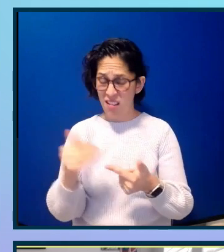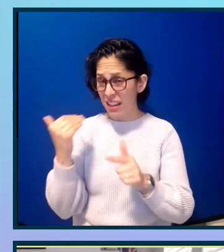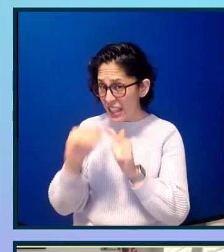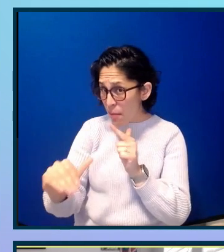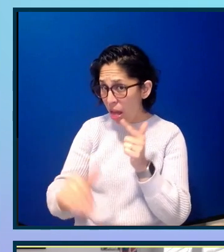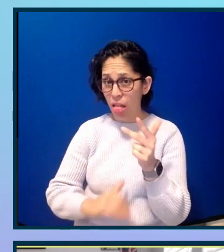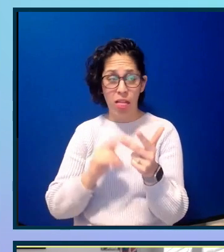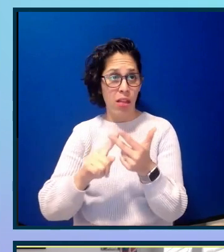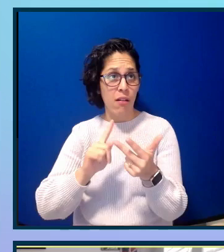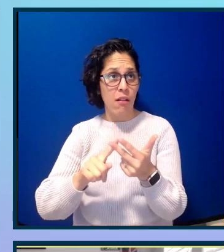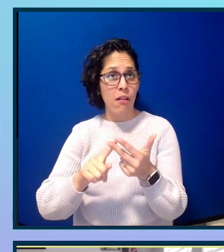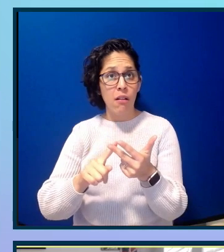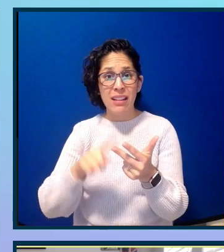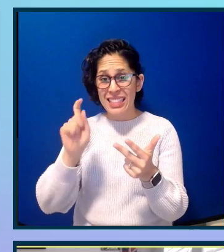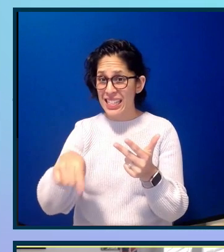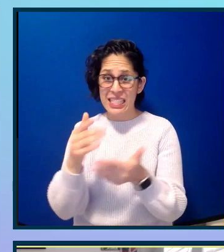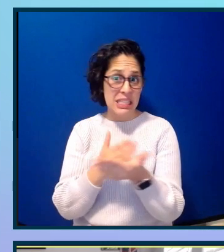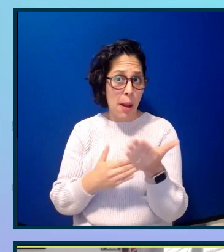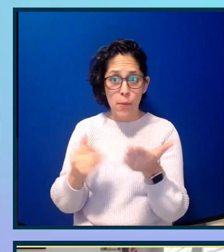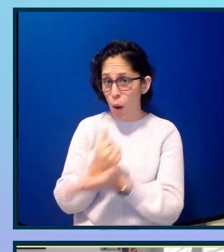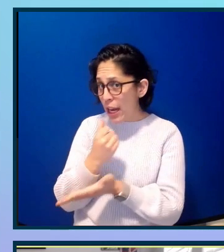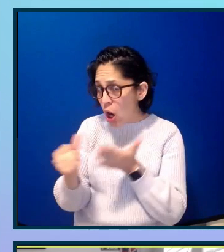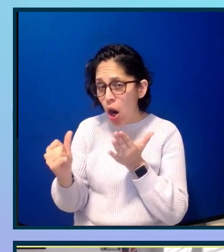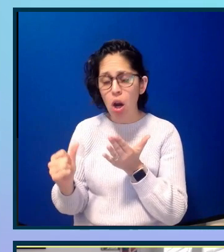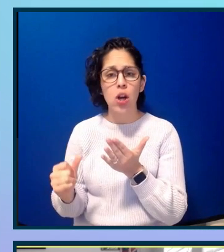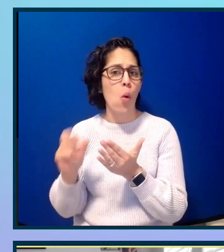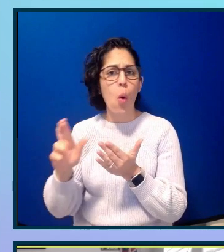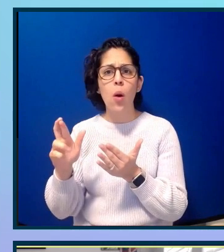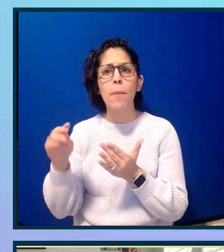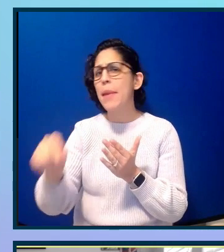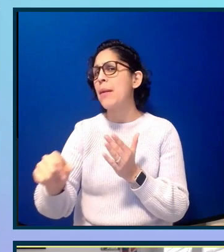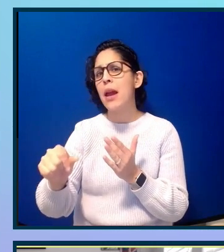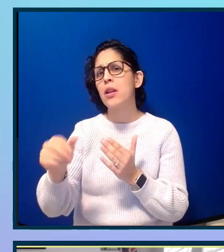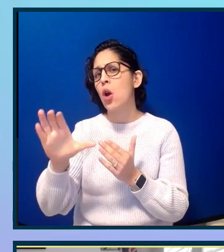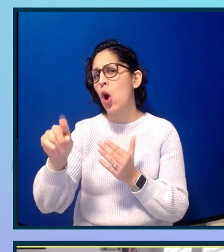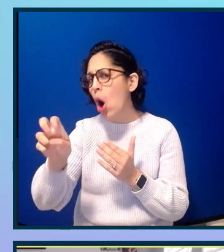Does he need a form of payment or some kind of a code? What should he have on hand